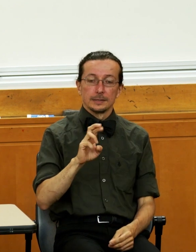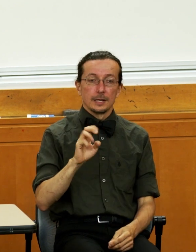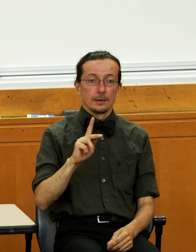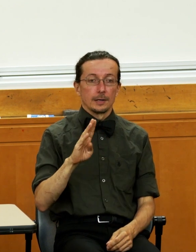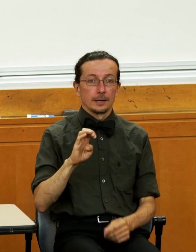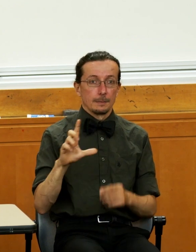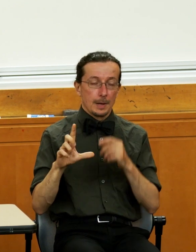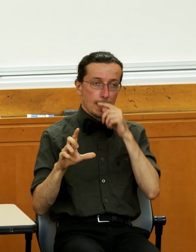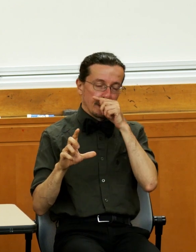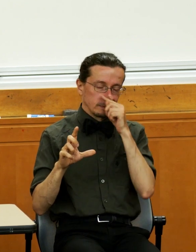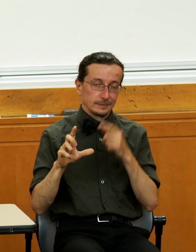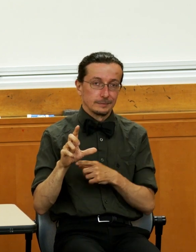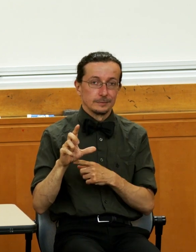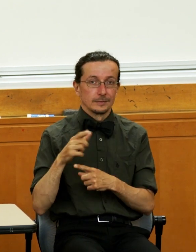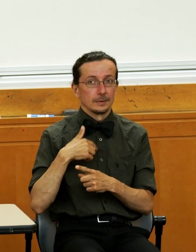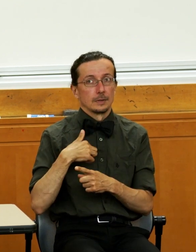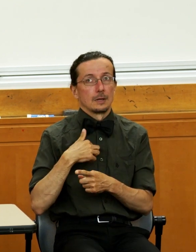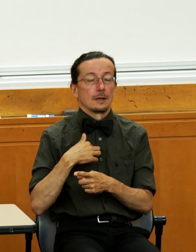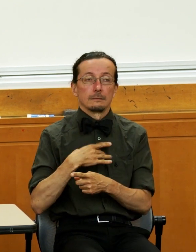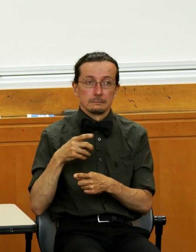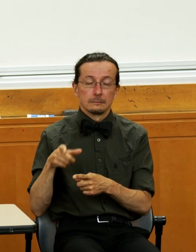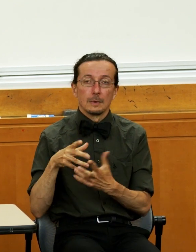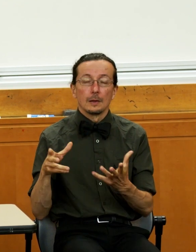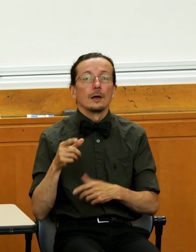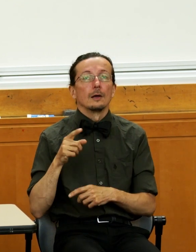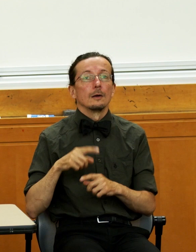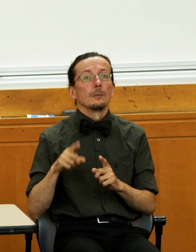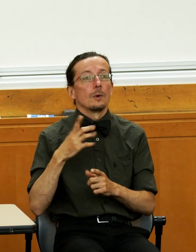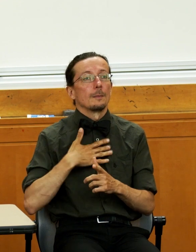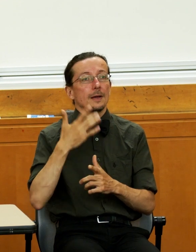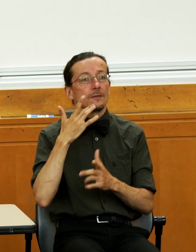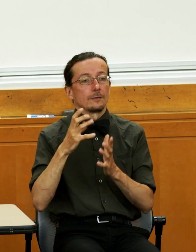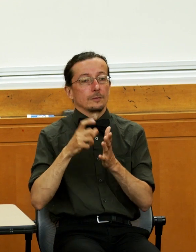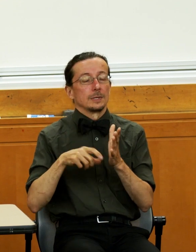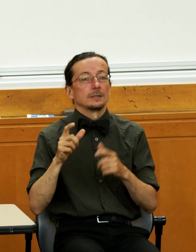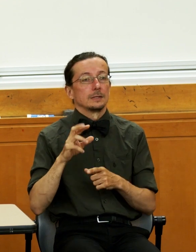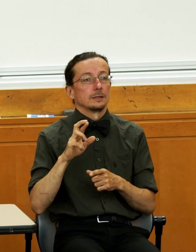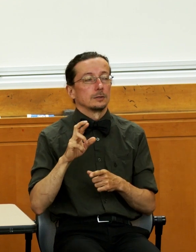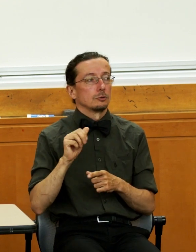fan [and] student. But one of my favorite Derrick Bell pieces is “Racial Realism” and